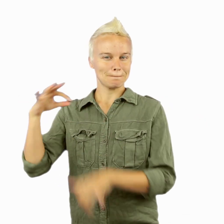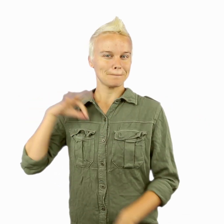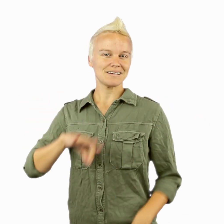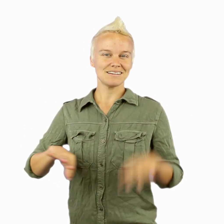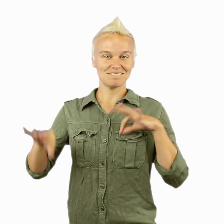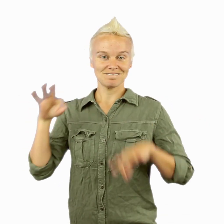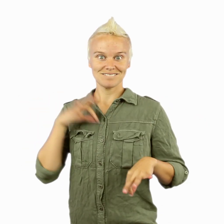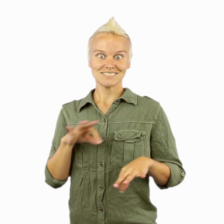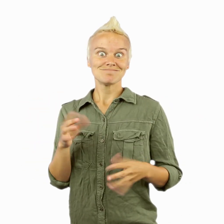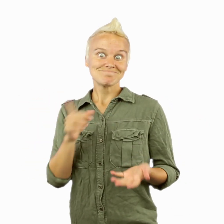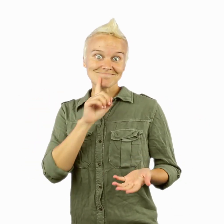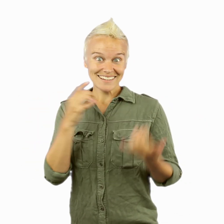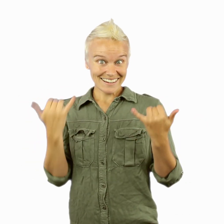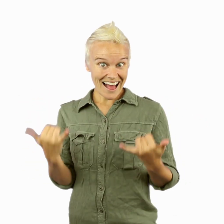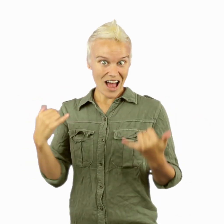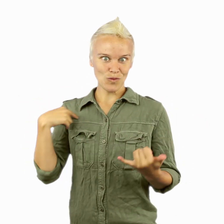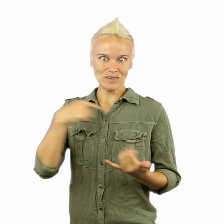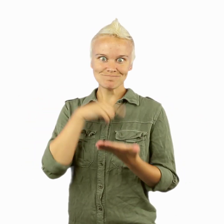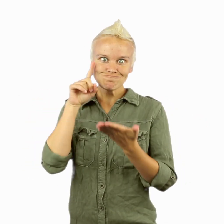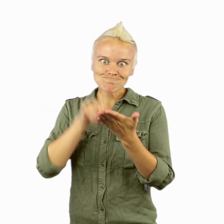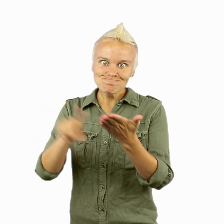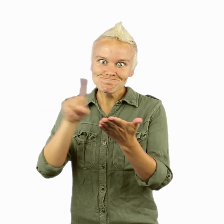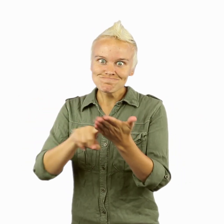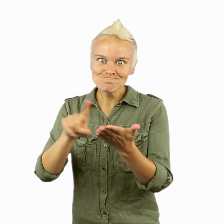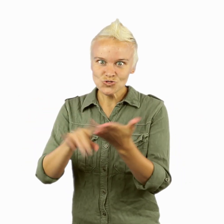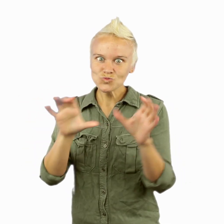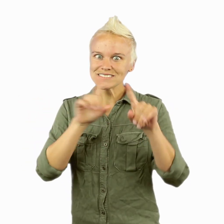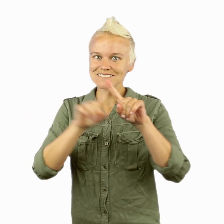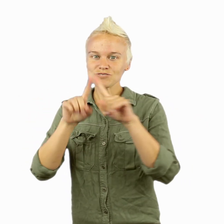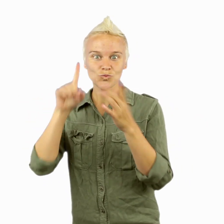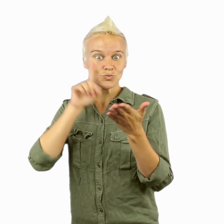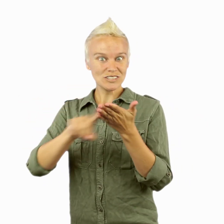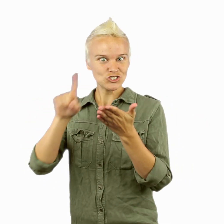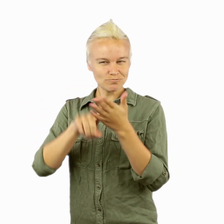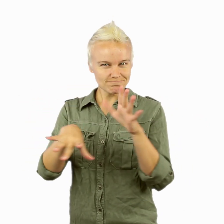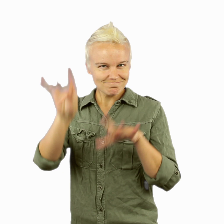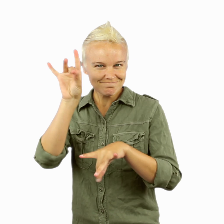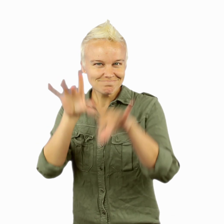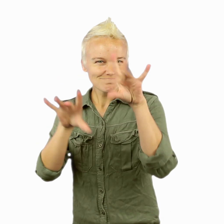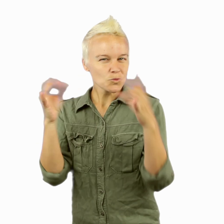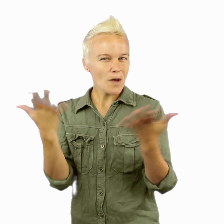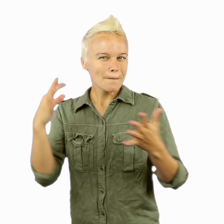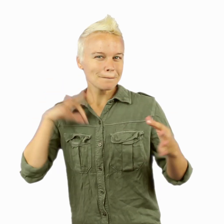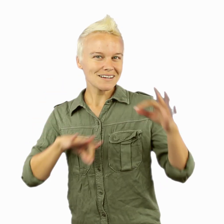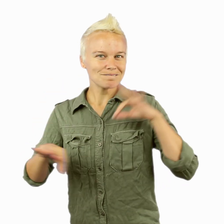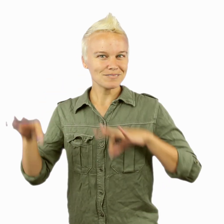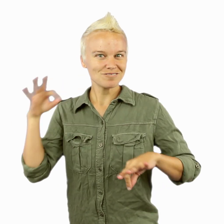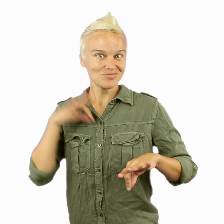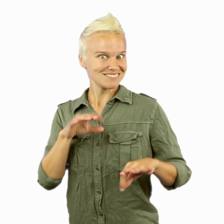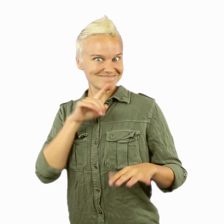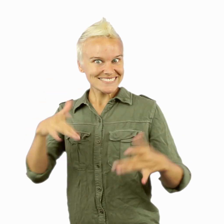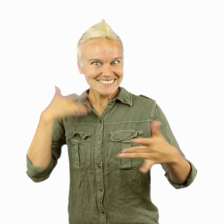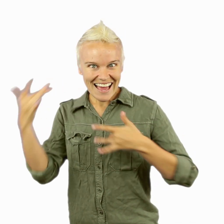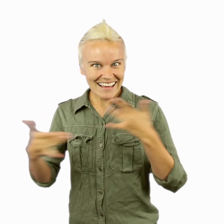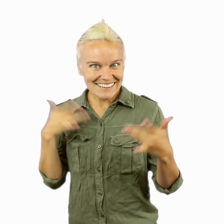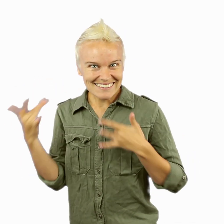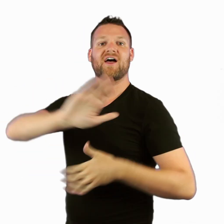In fact, research is currently underway to explore exactly what these benefits are. We are very excited.